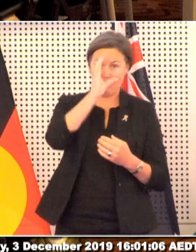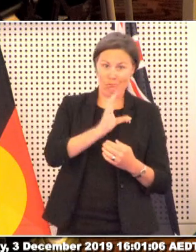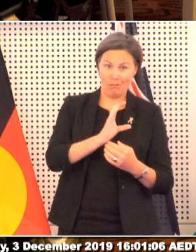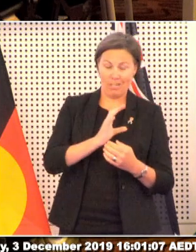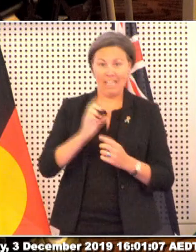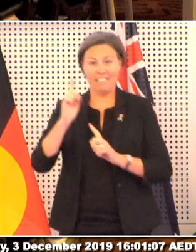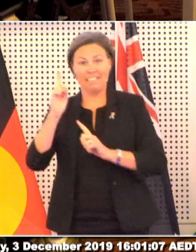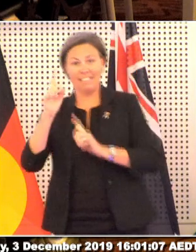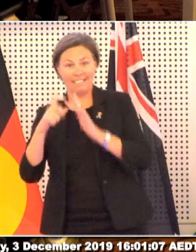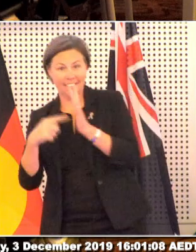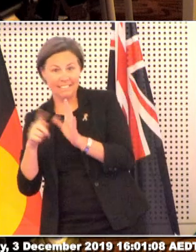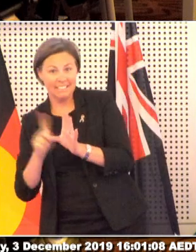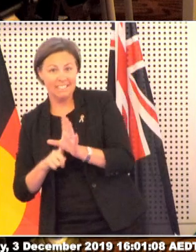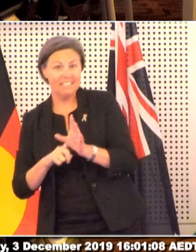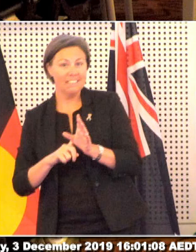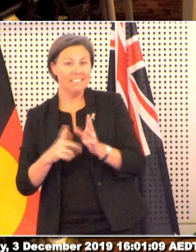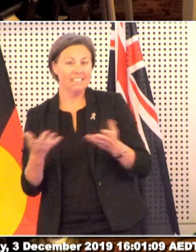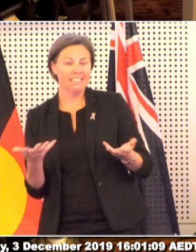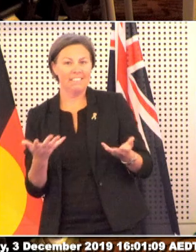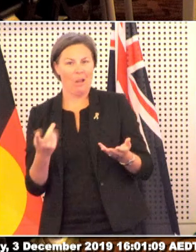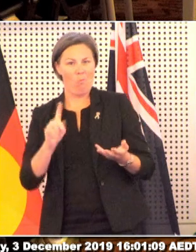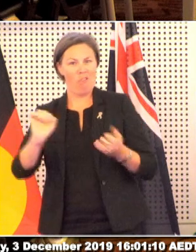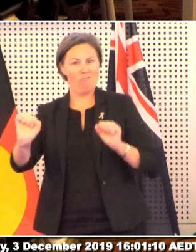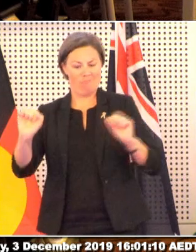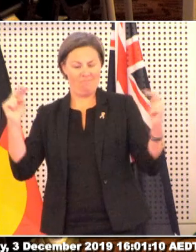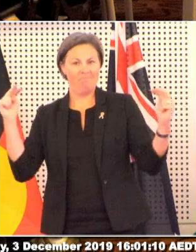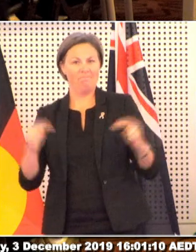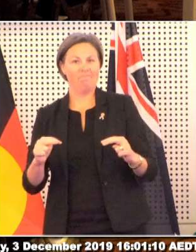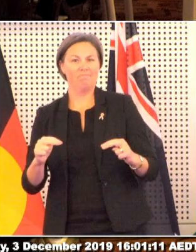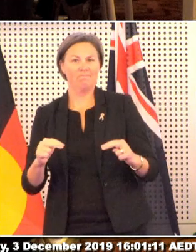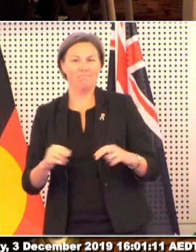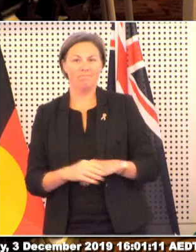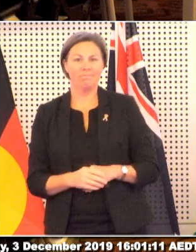experience, both in terms of the state and the quality of housing?